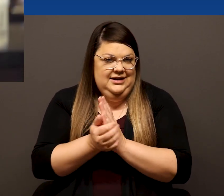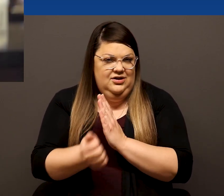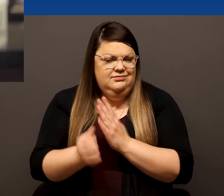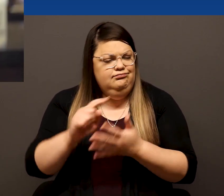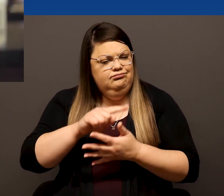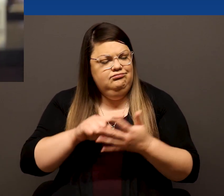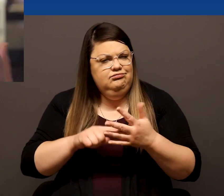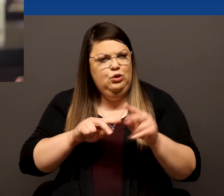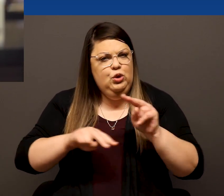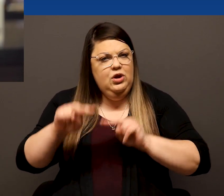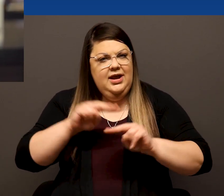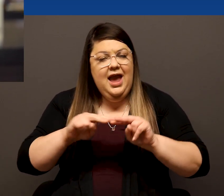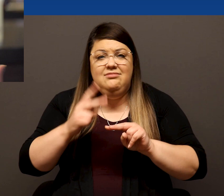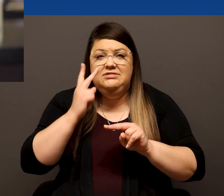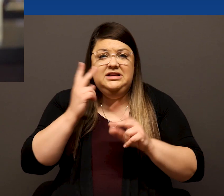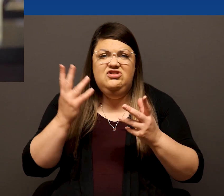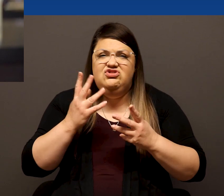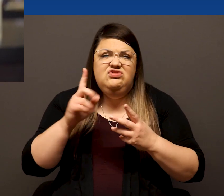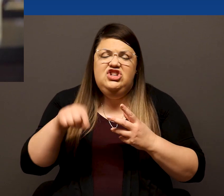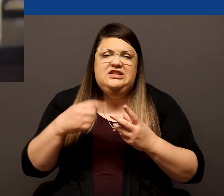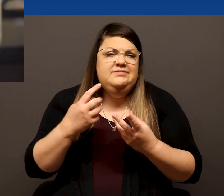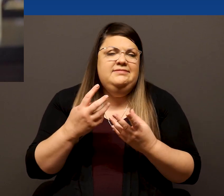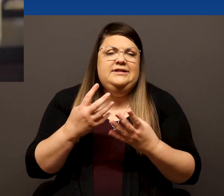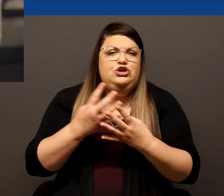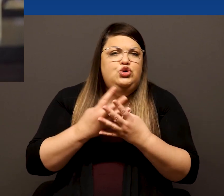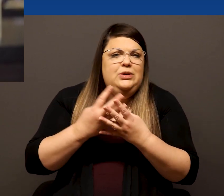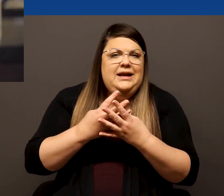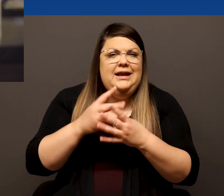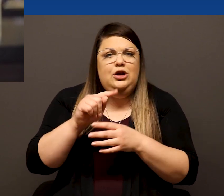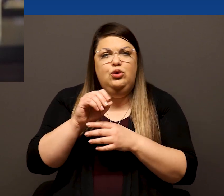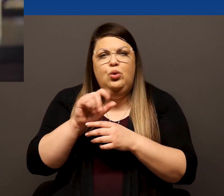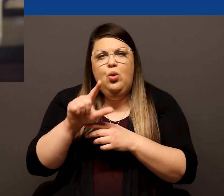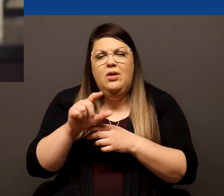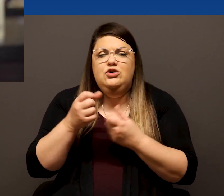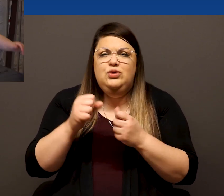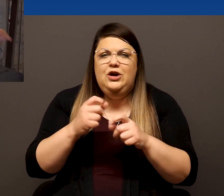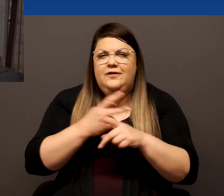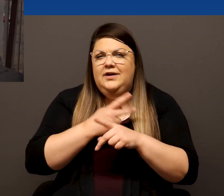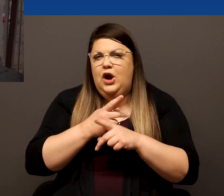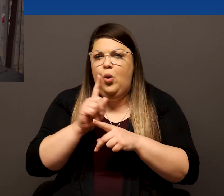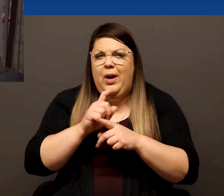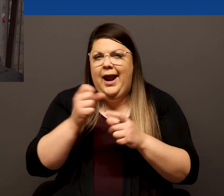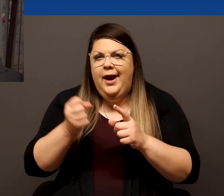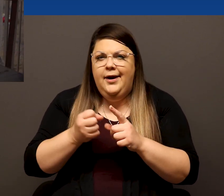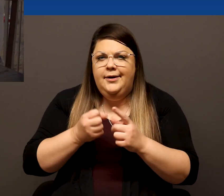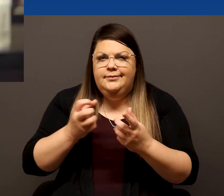Basically this is just a screening tool. So we're just trying to see where he falls